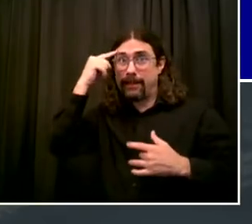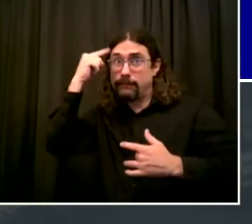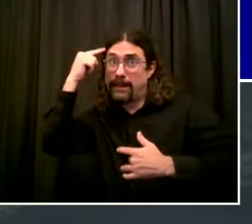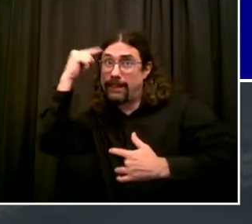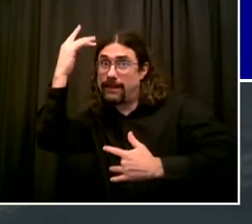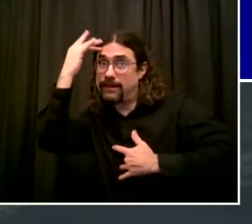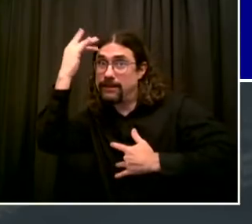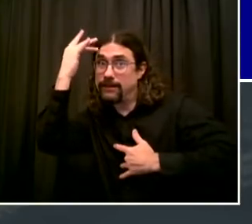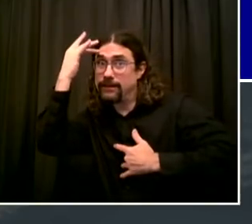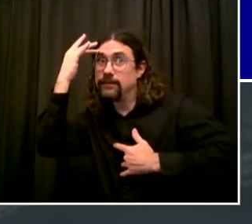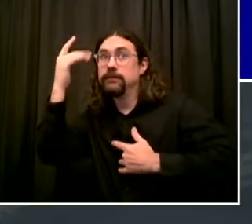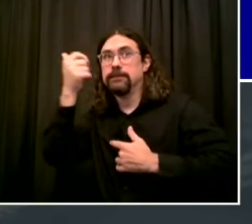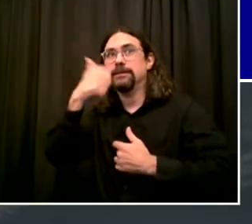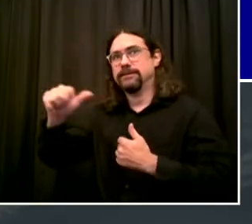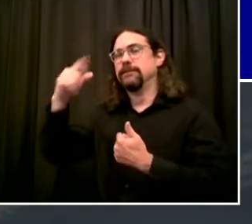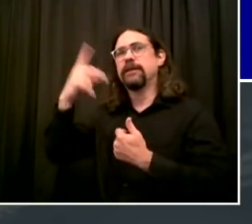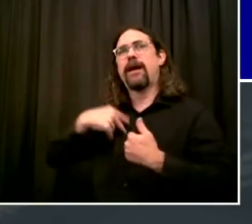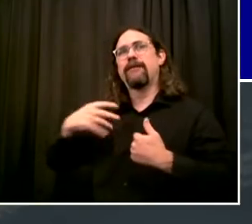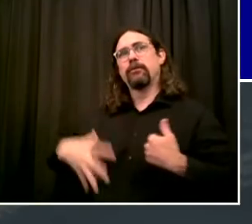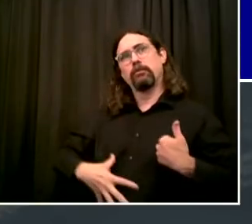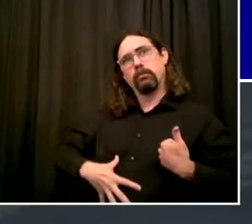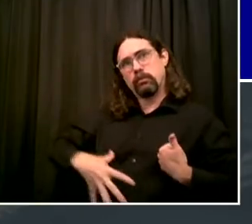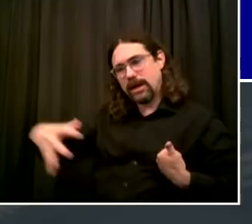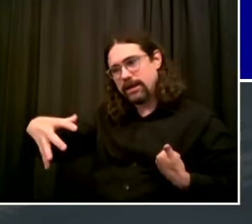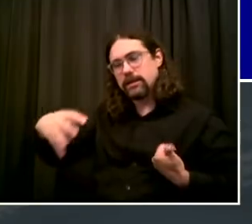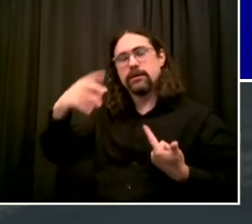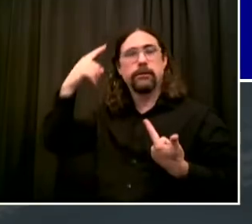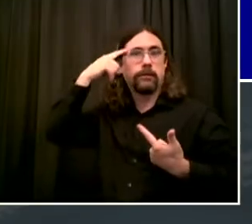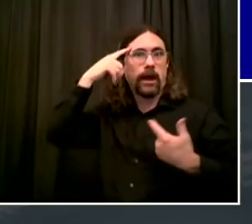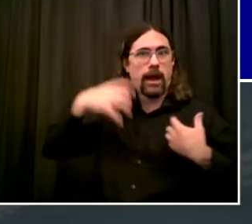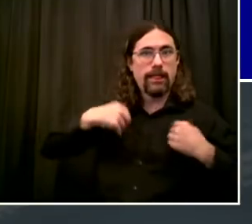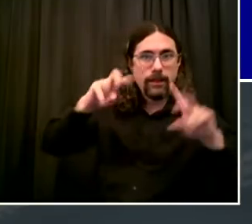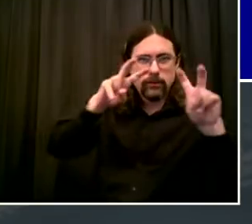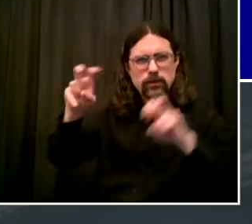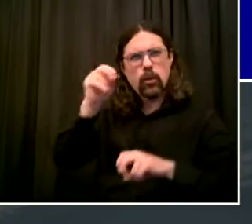THEY ALREADY HAVE HAD SOME POHRIBITIONS IN PLACE FOR THOSE WITH MENTAL ILLNESS WERE